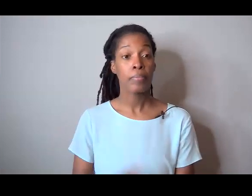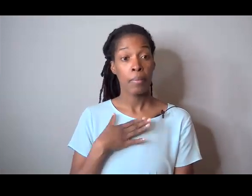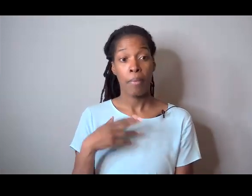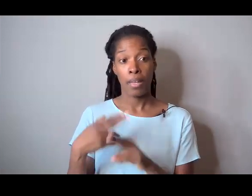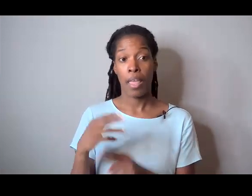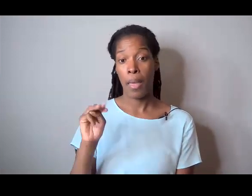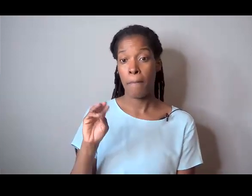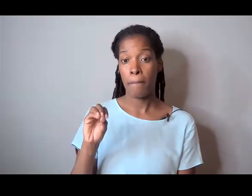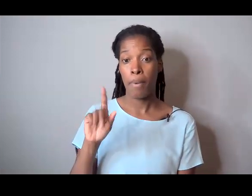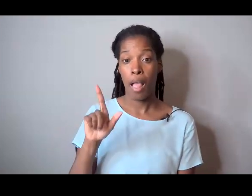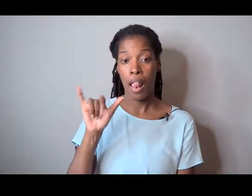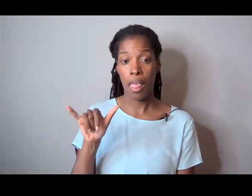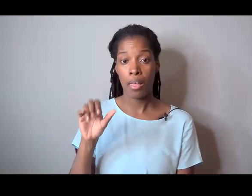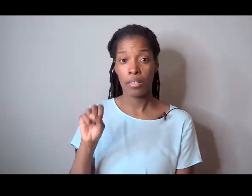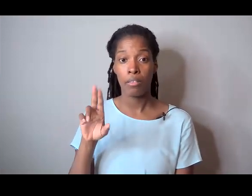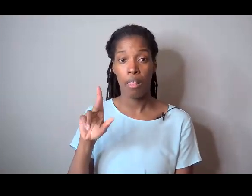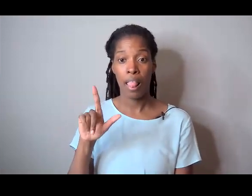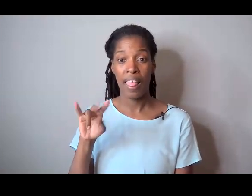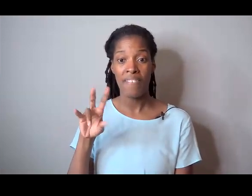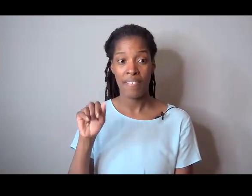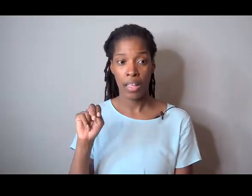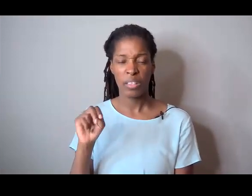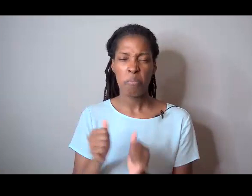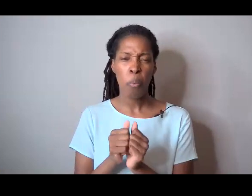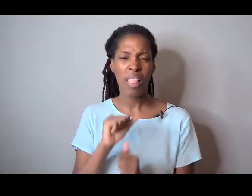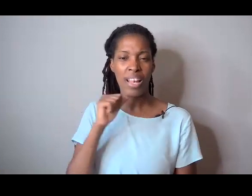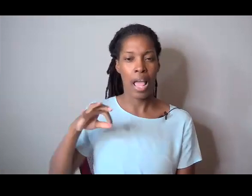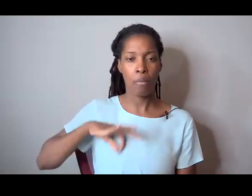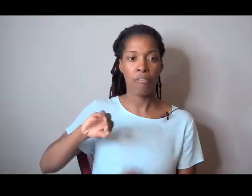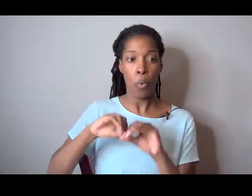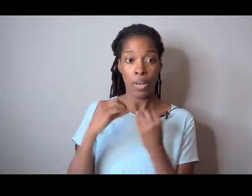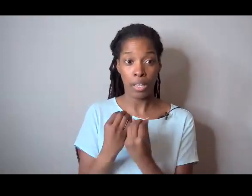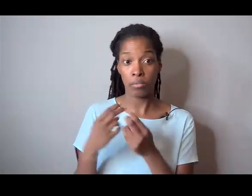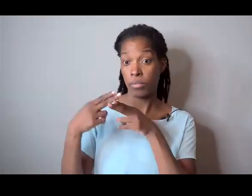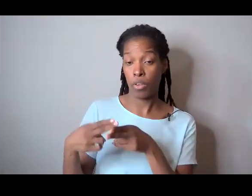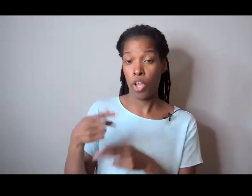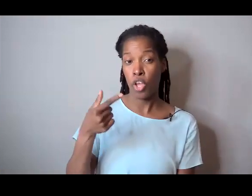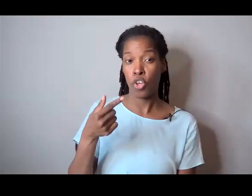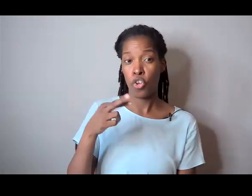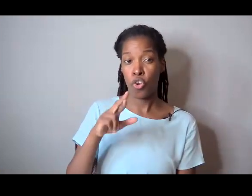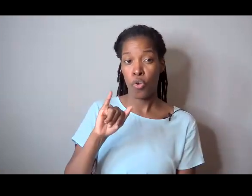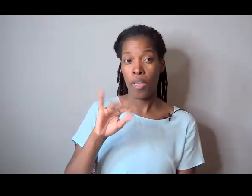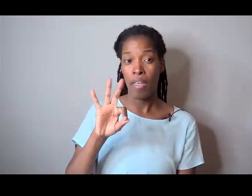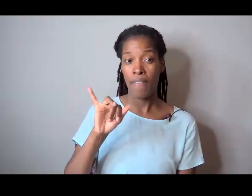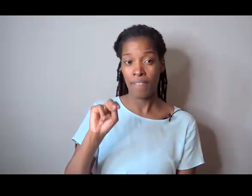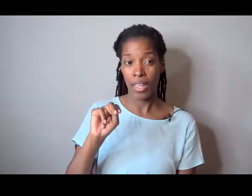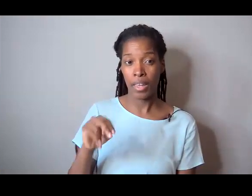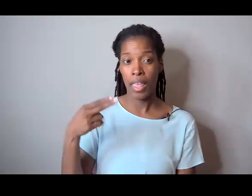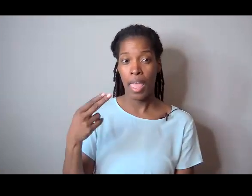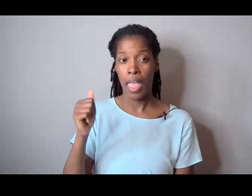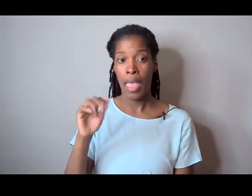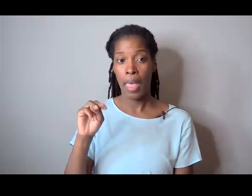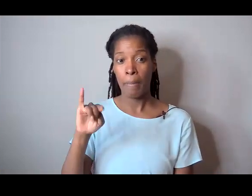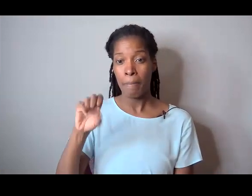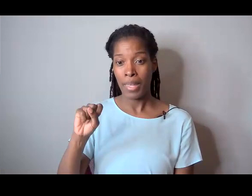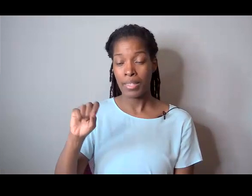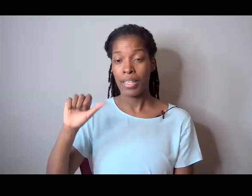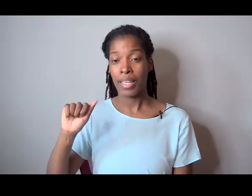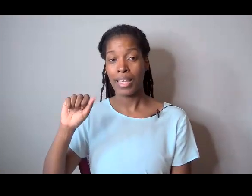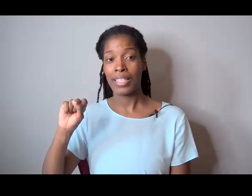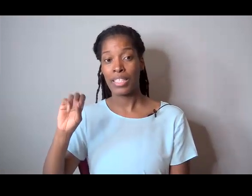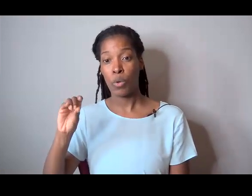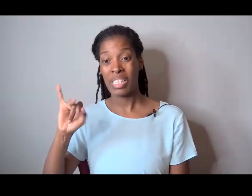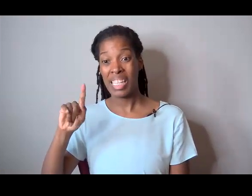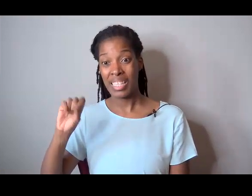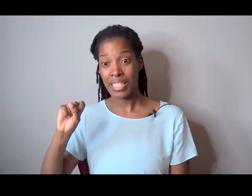non-profit organization called Griffin-Hammis Associates, which we call GHA for short. GHA is